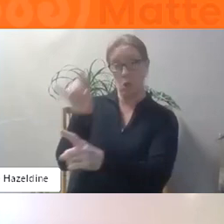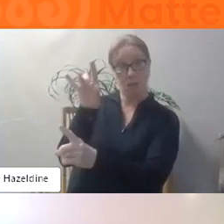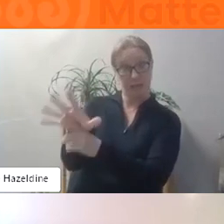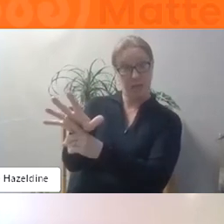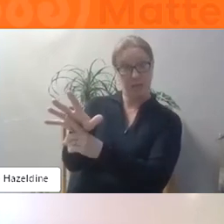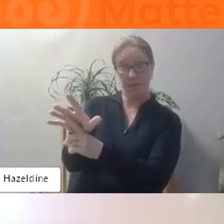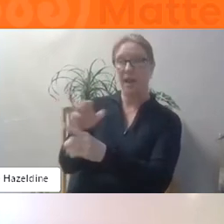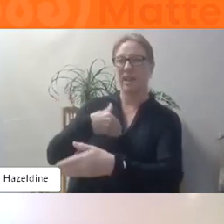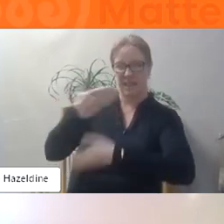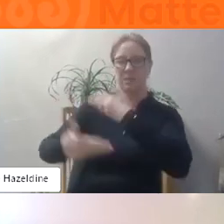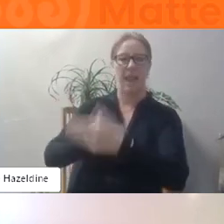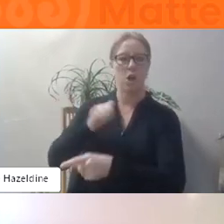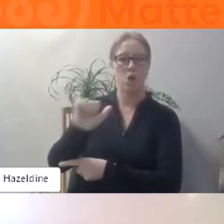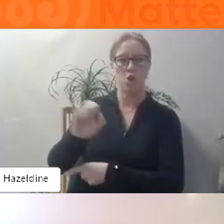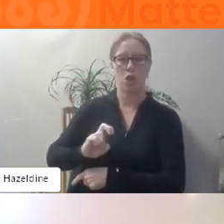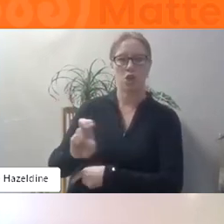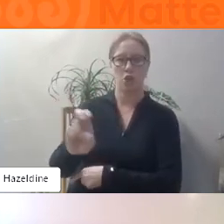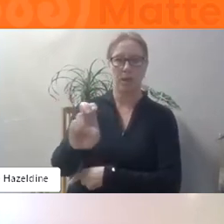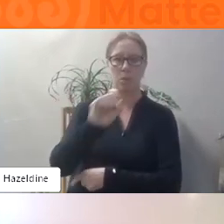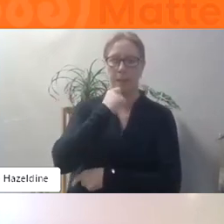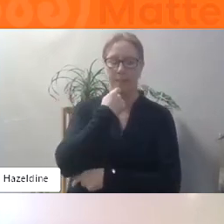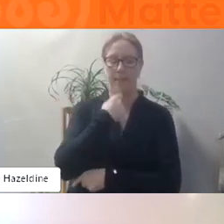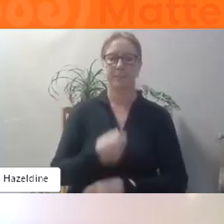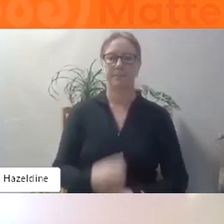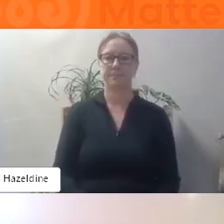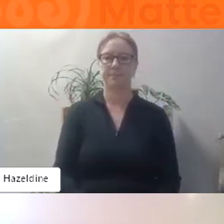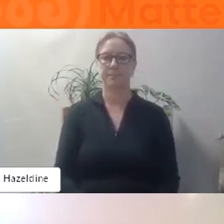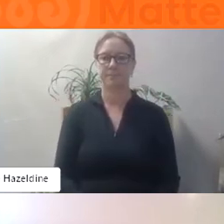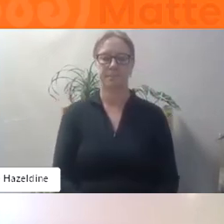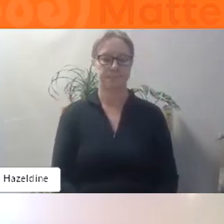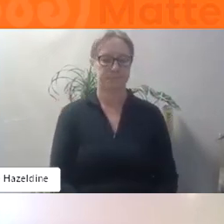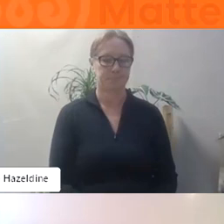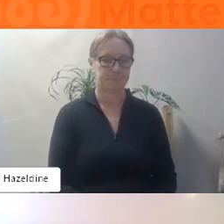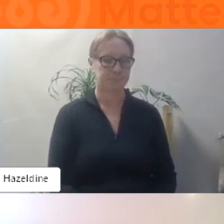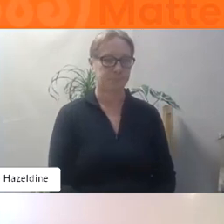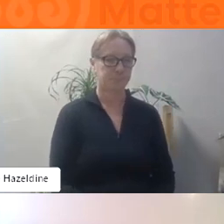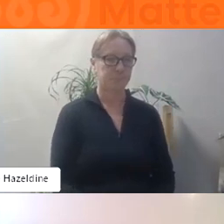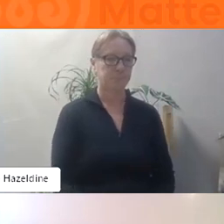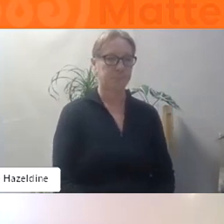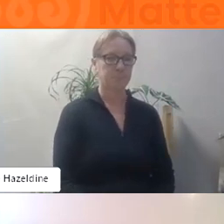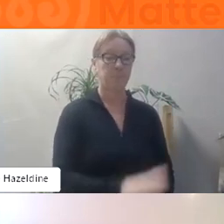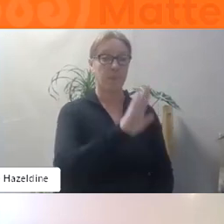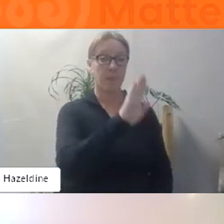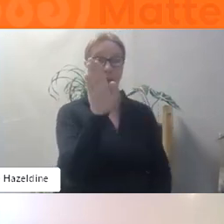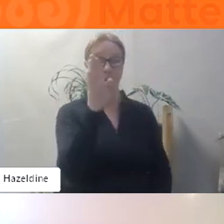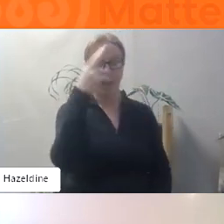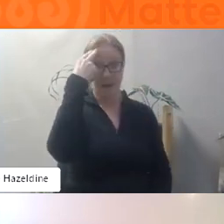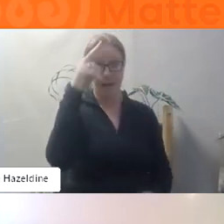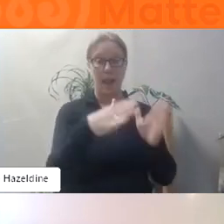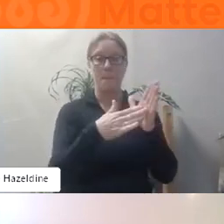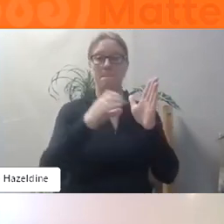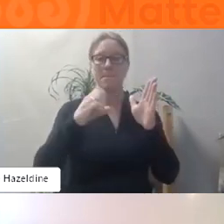story about her journey. Hi, my name is Maqymseahe and I am here